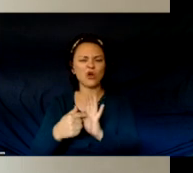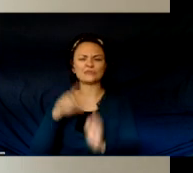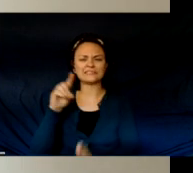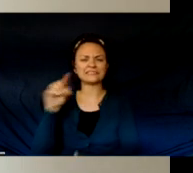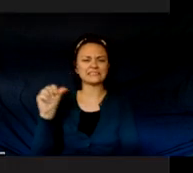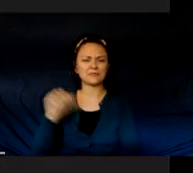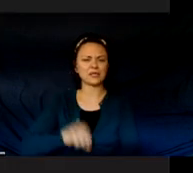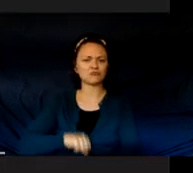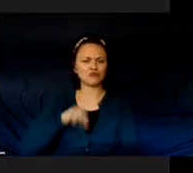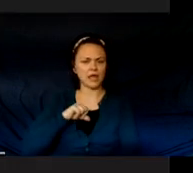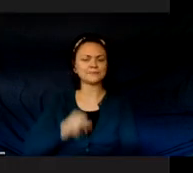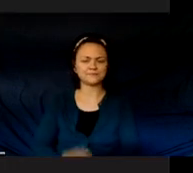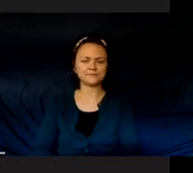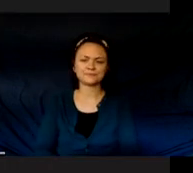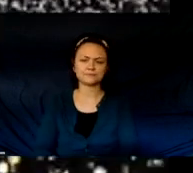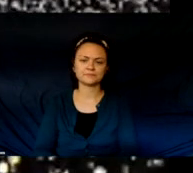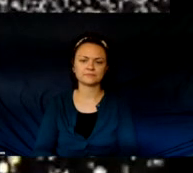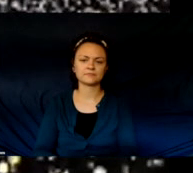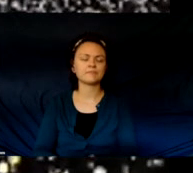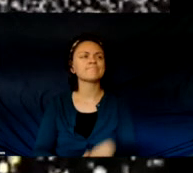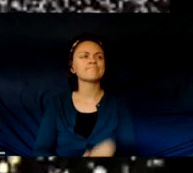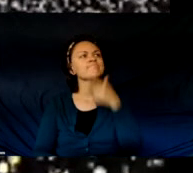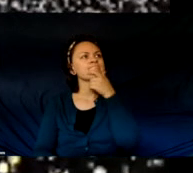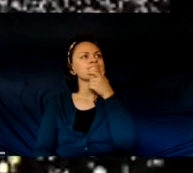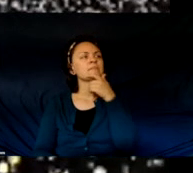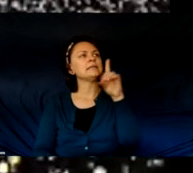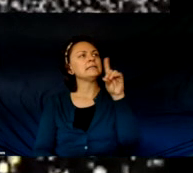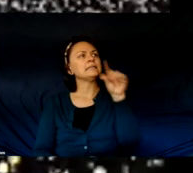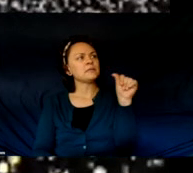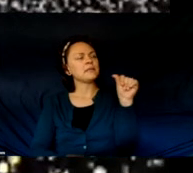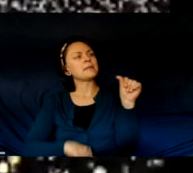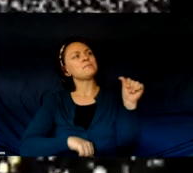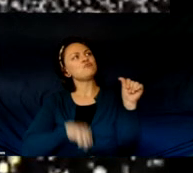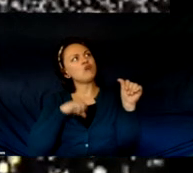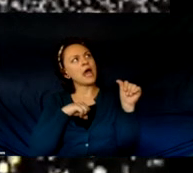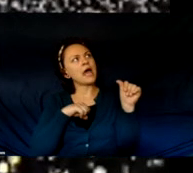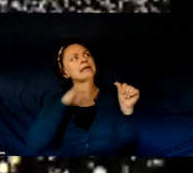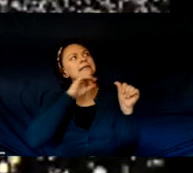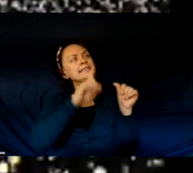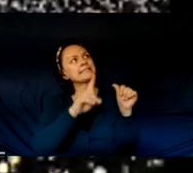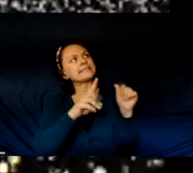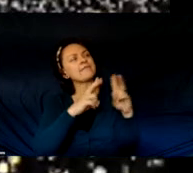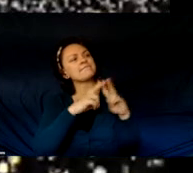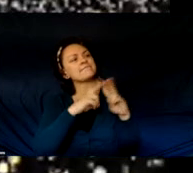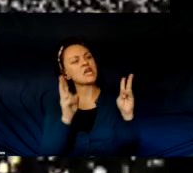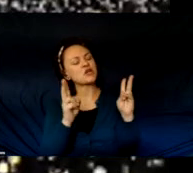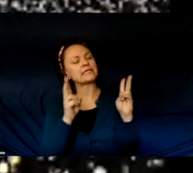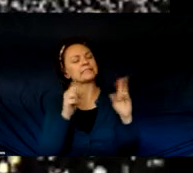Disability Pride is a very deep meaningful thing.